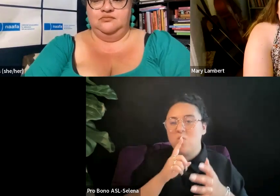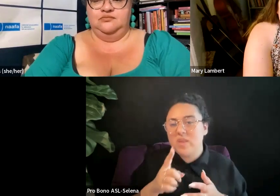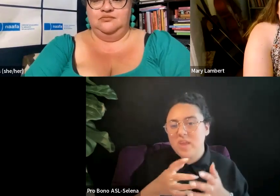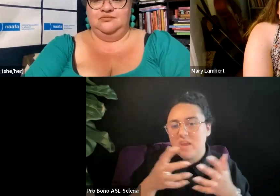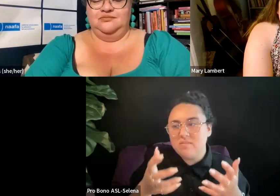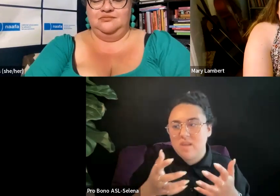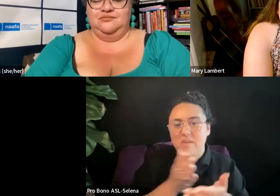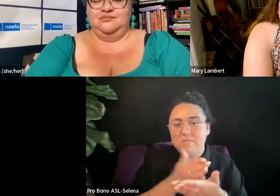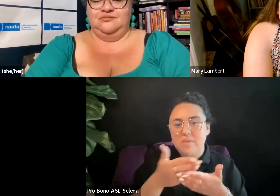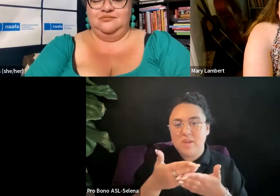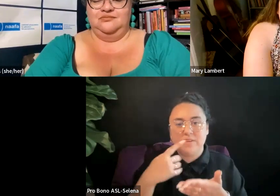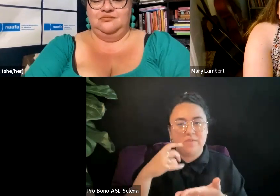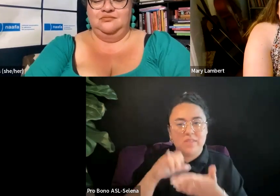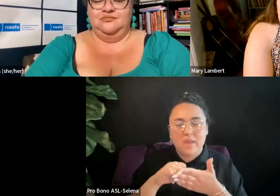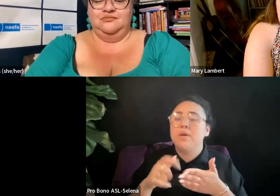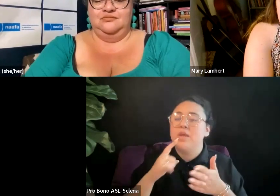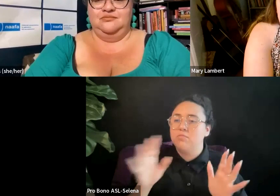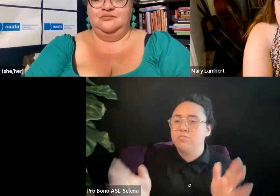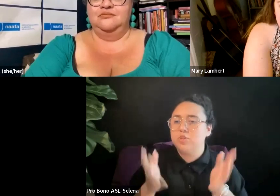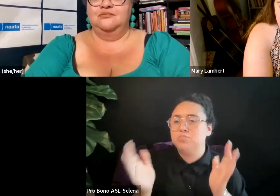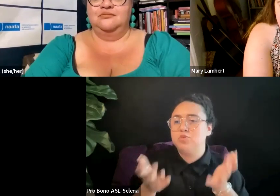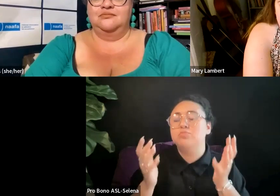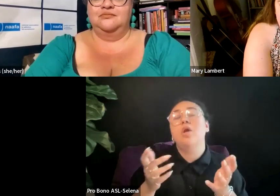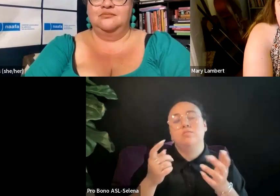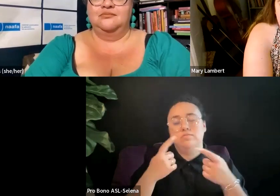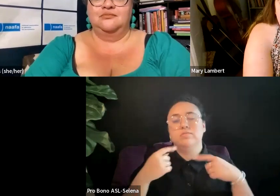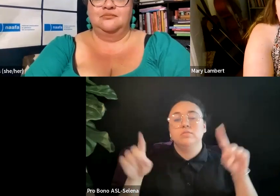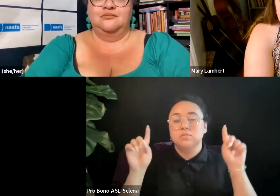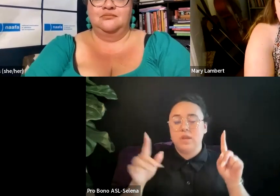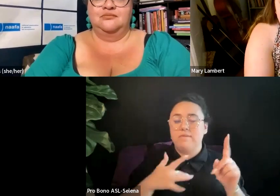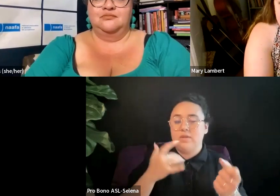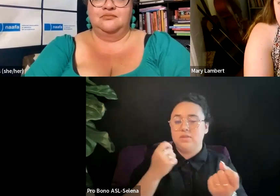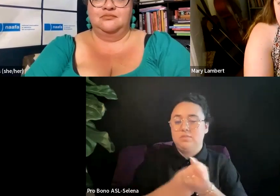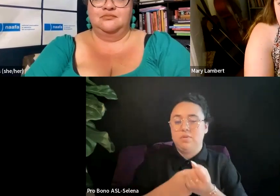And I felt really supported in my full identity.